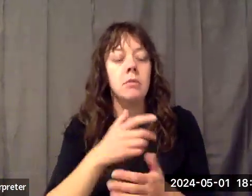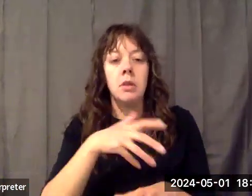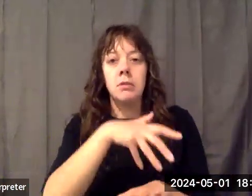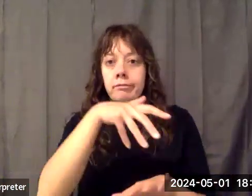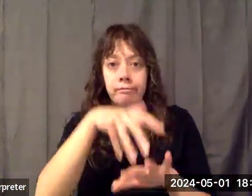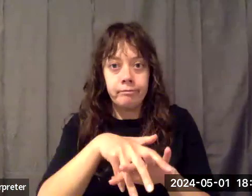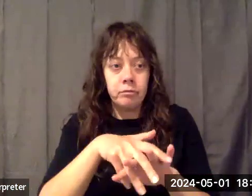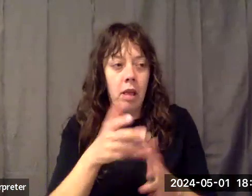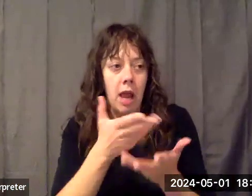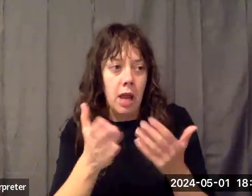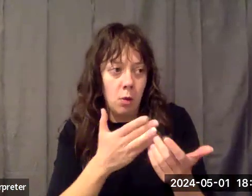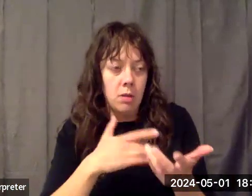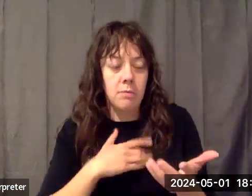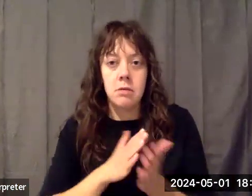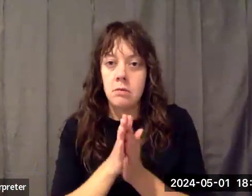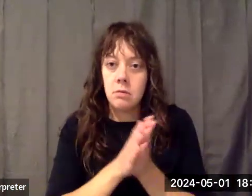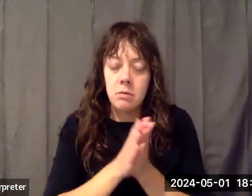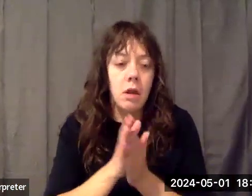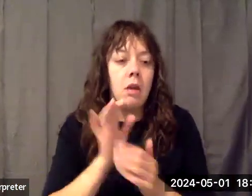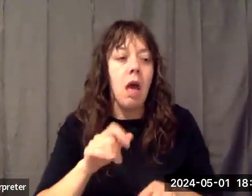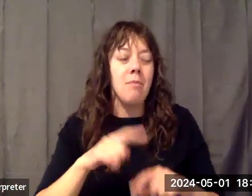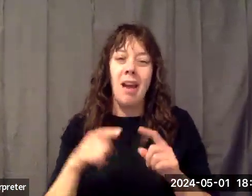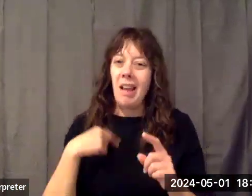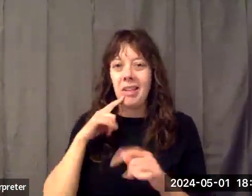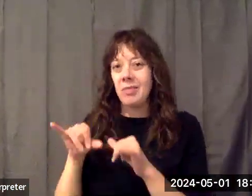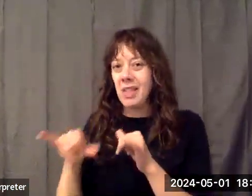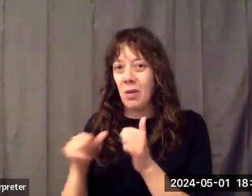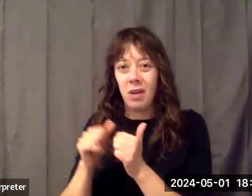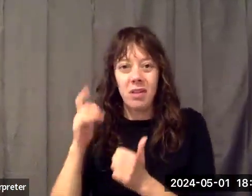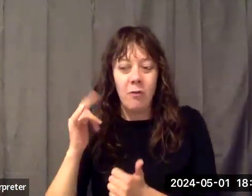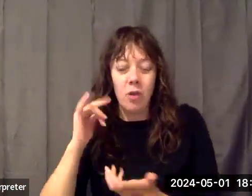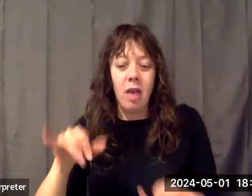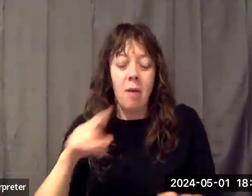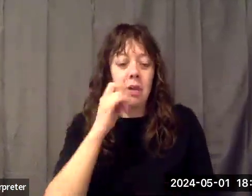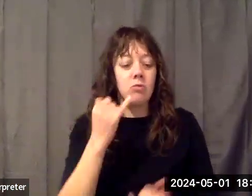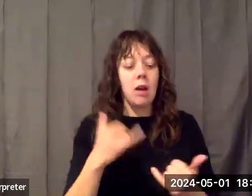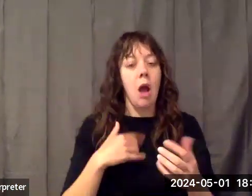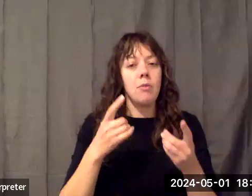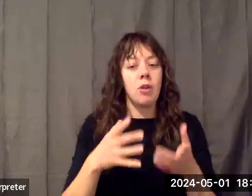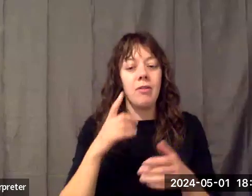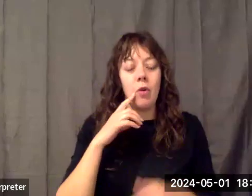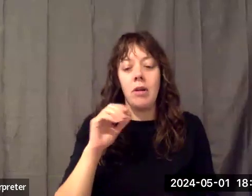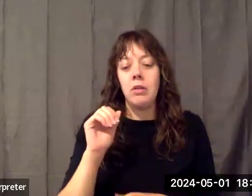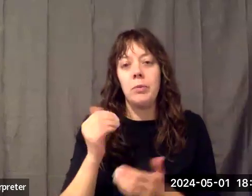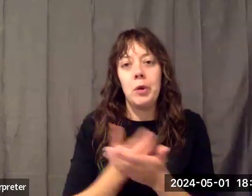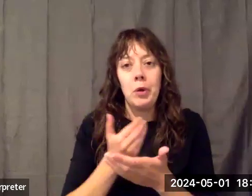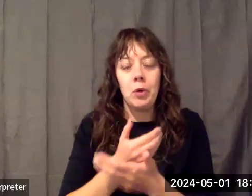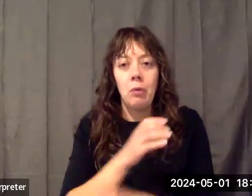'cause right now I'm a, I'm a clinic director of a brand new OTP that's opening and I just can't see myself being able to float that